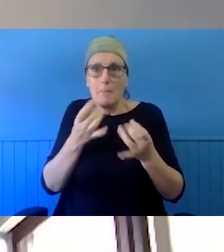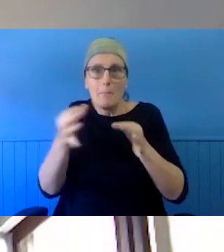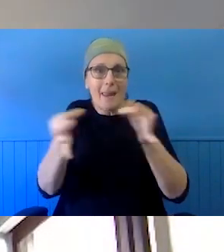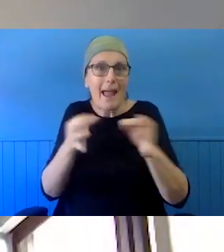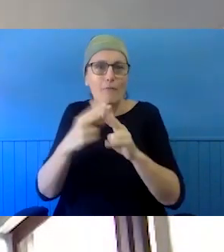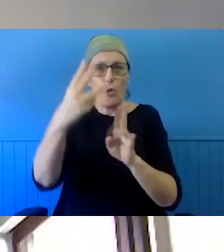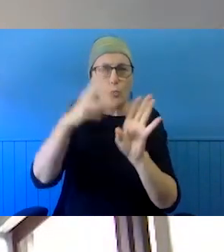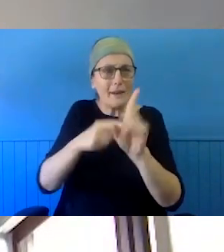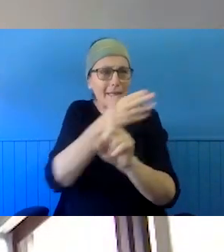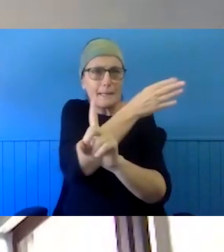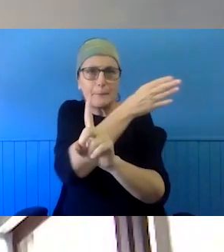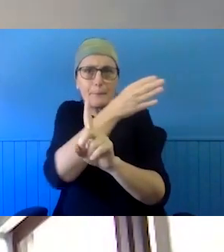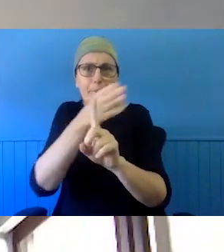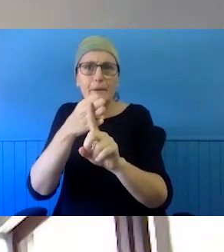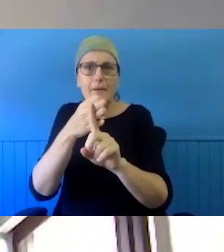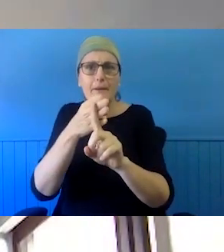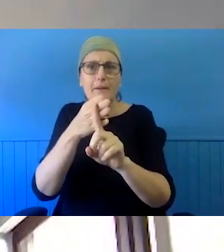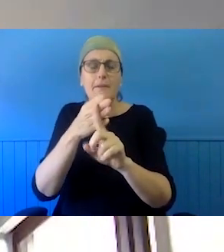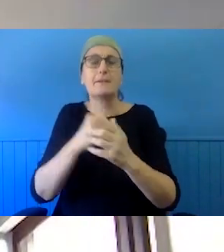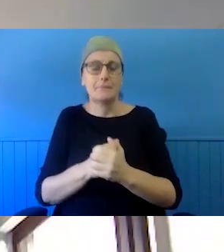at Fusebox. Their plans had to change quite dramatically because of